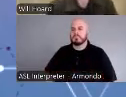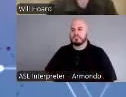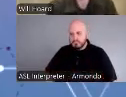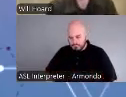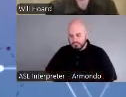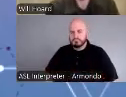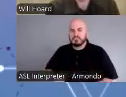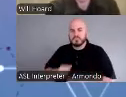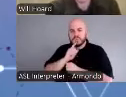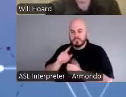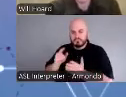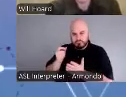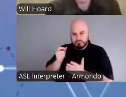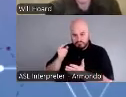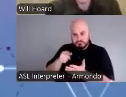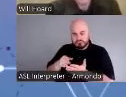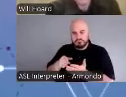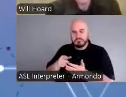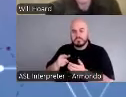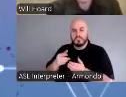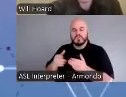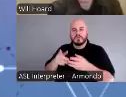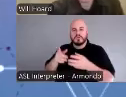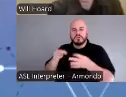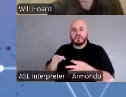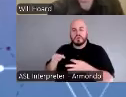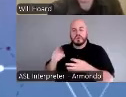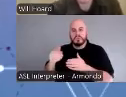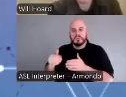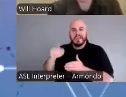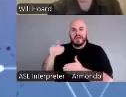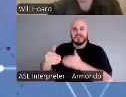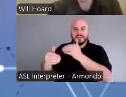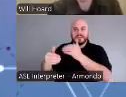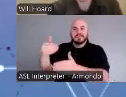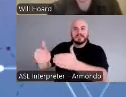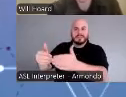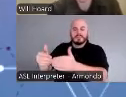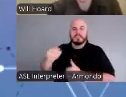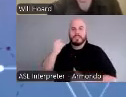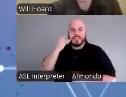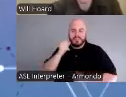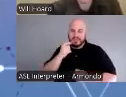choice they made to get to that next step of the goal, if it didn't work out, it was no problem.